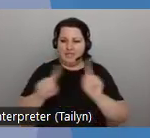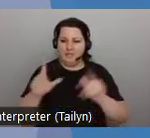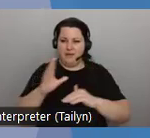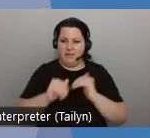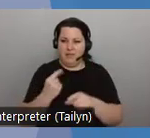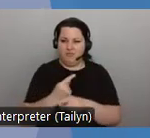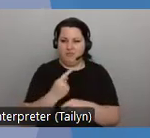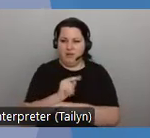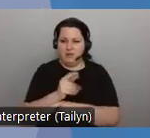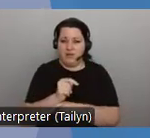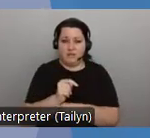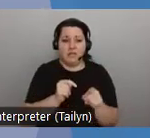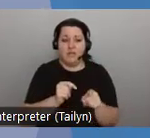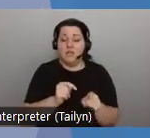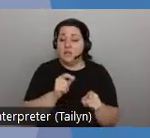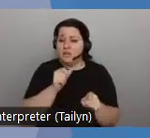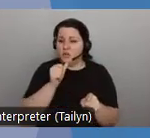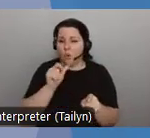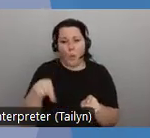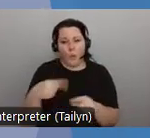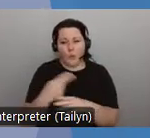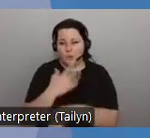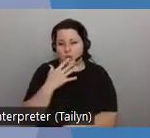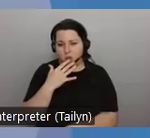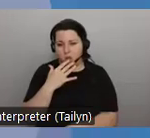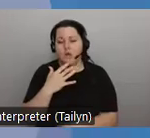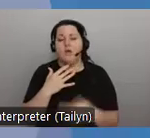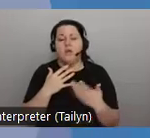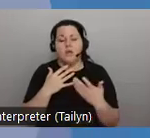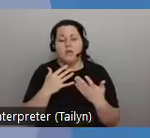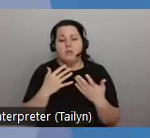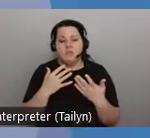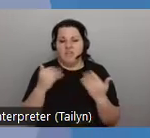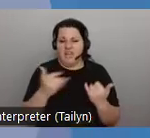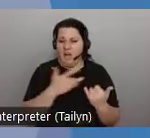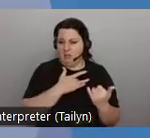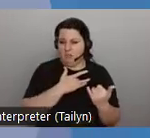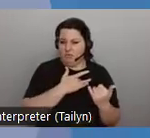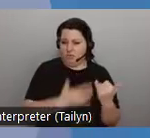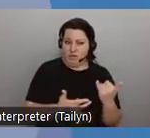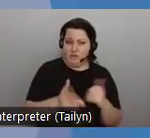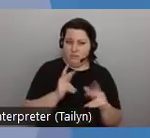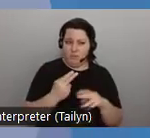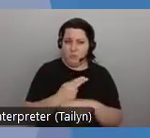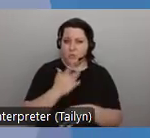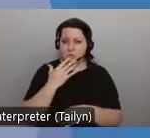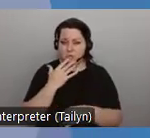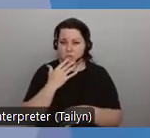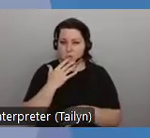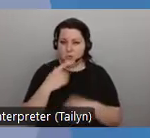are visually distinguishable from regular text. Do not use color is the only method.